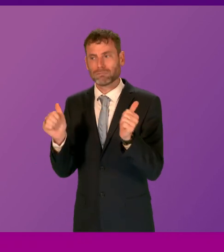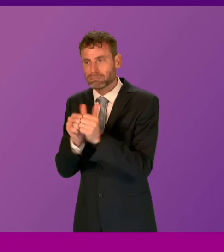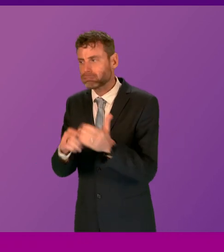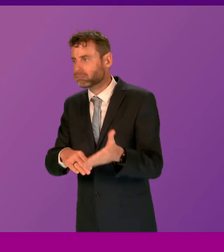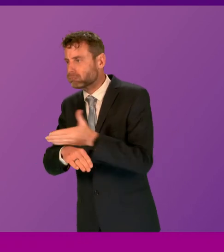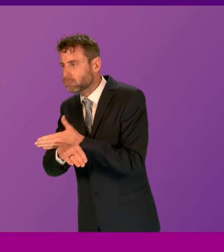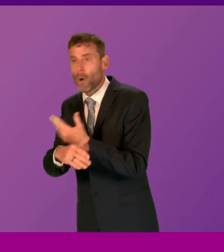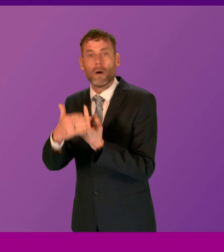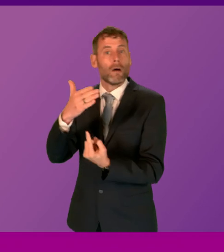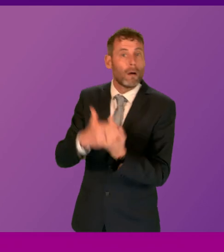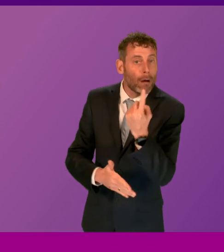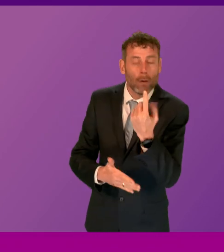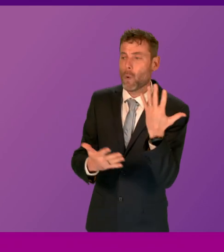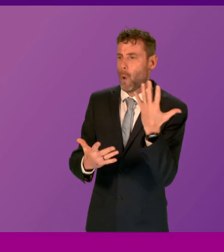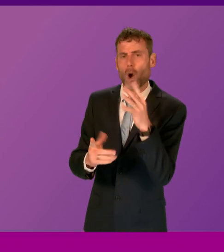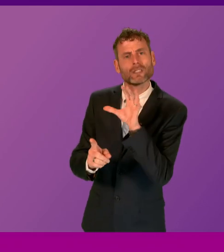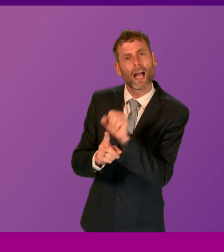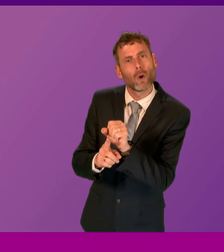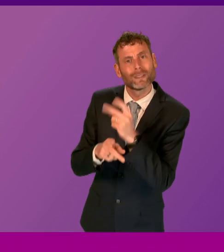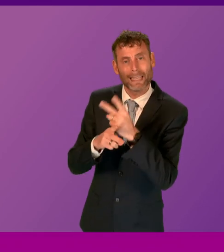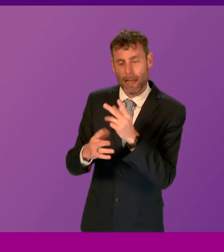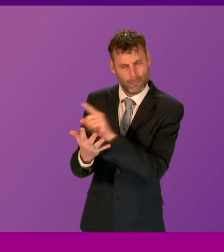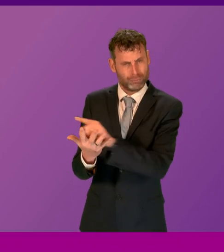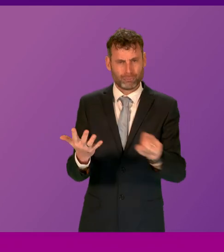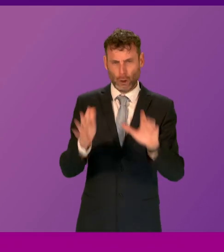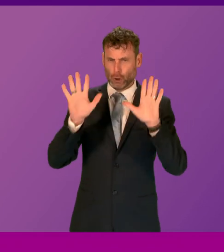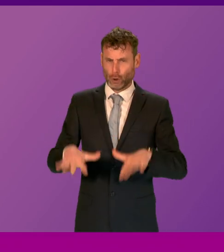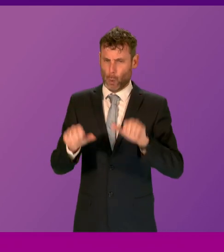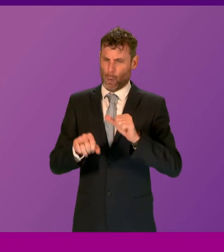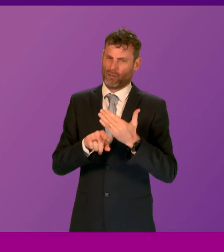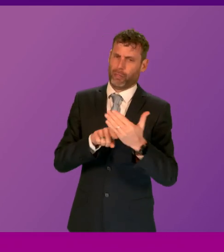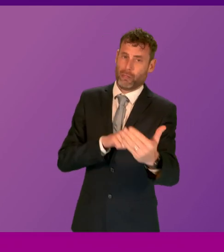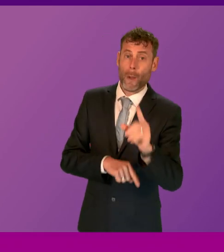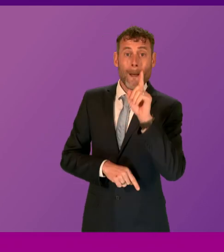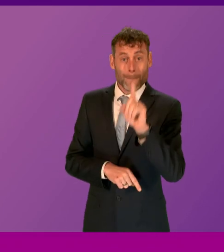However, I hope that we all understand that the impact of the global pandemic has affected